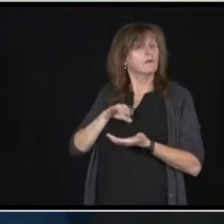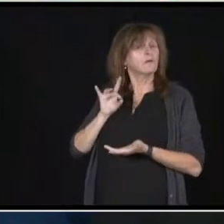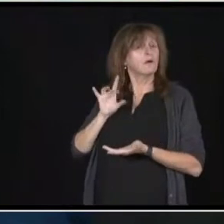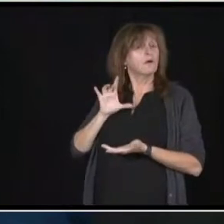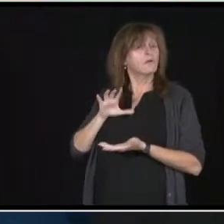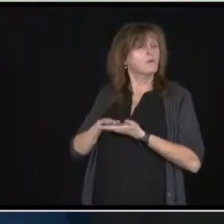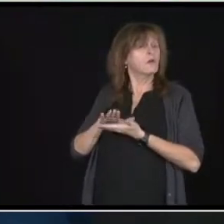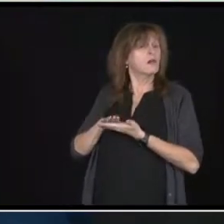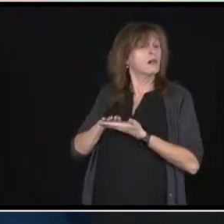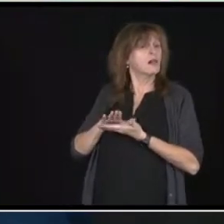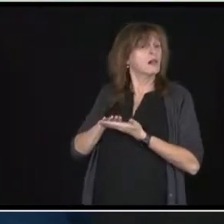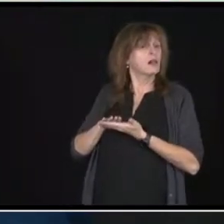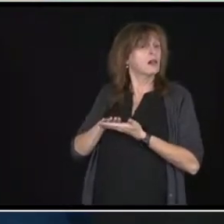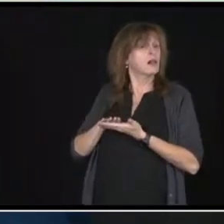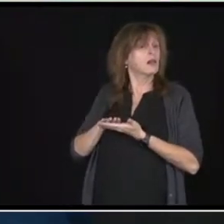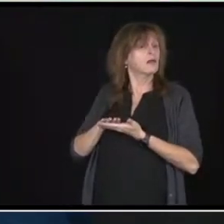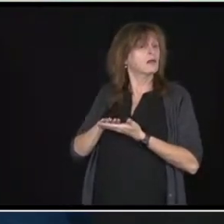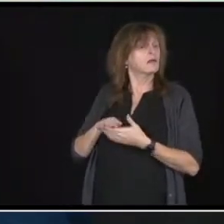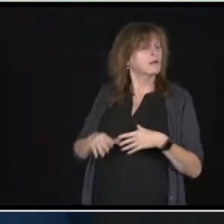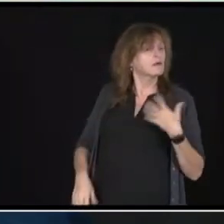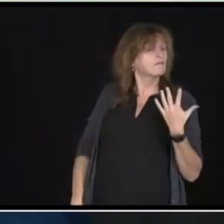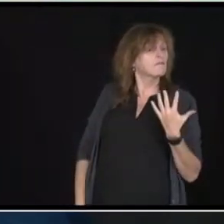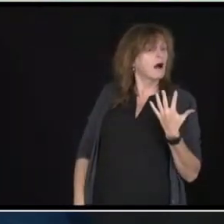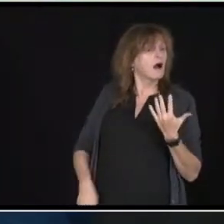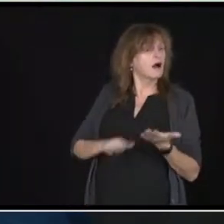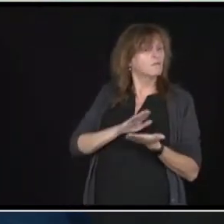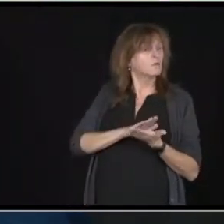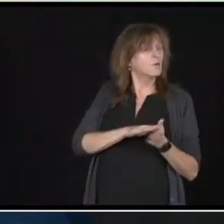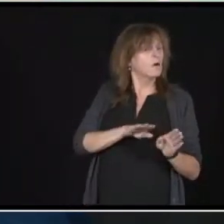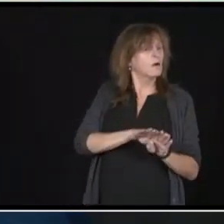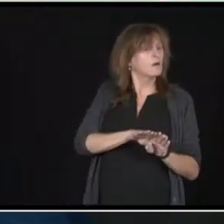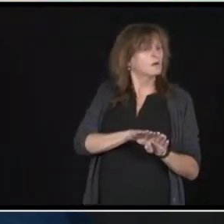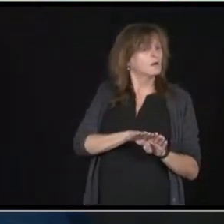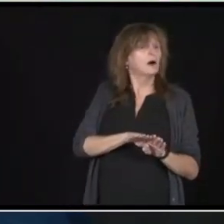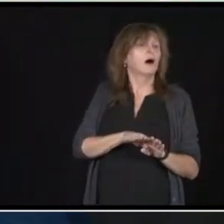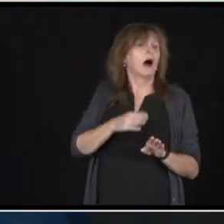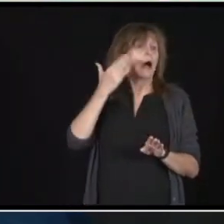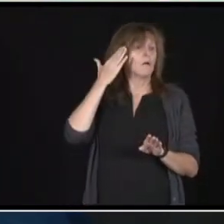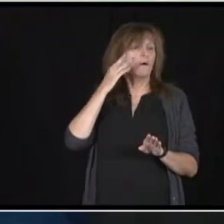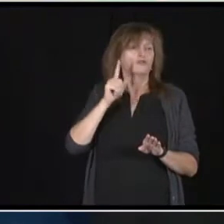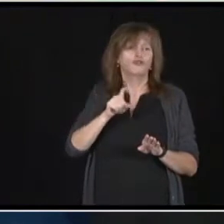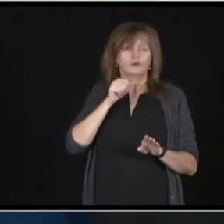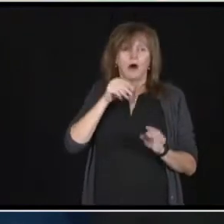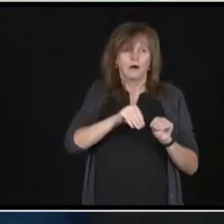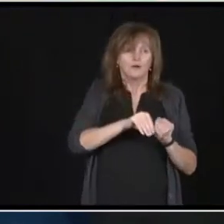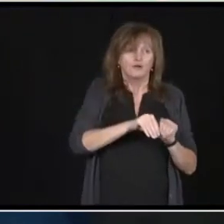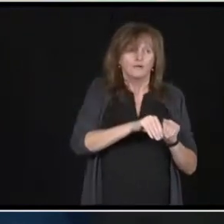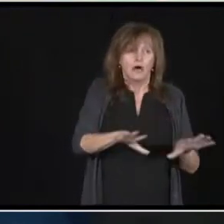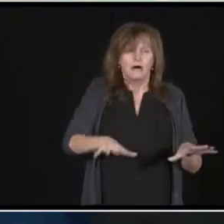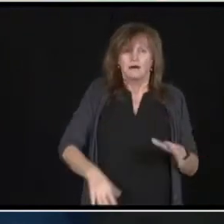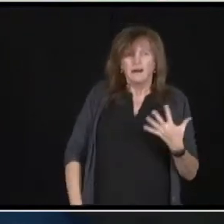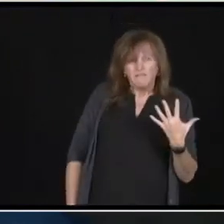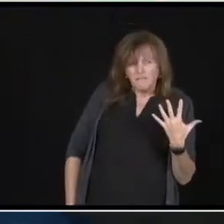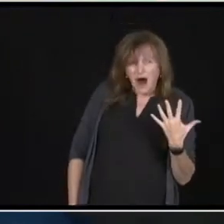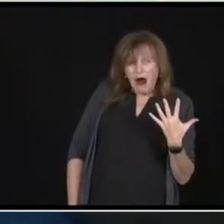I get the naysayers, but put it into perspective. We have 4800 schools and their are five schools that had a close.